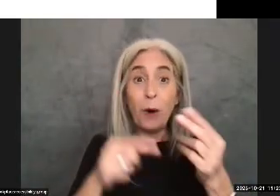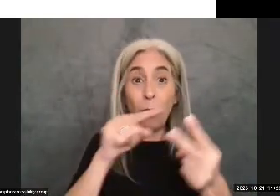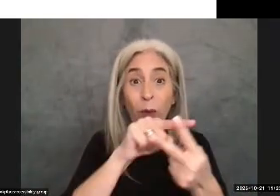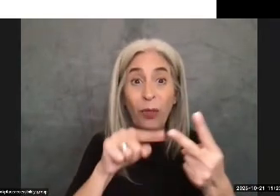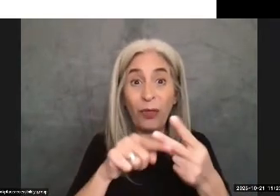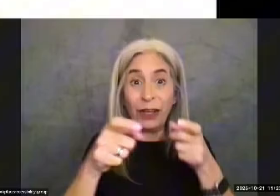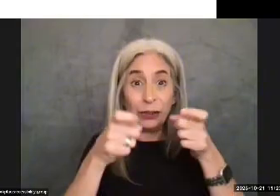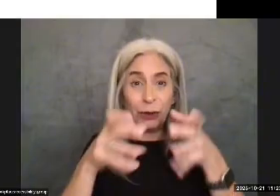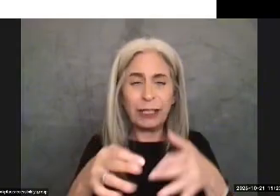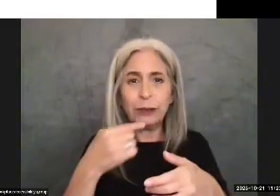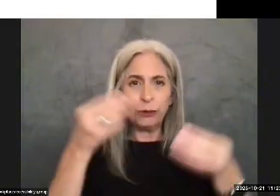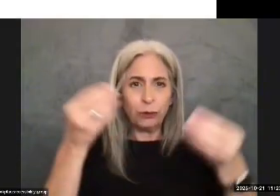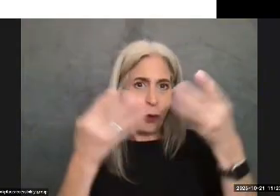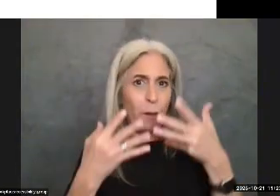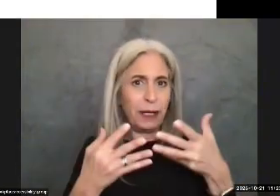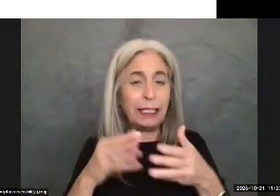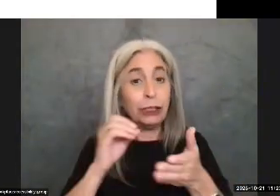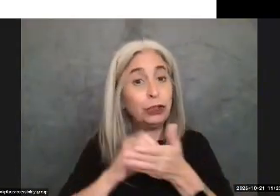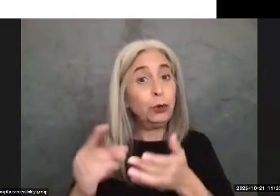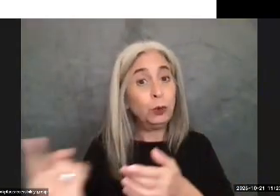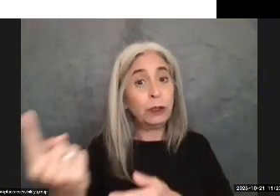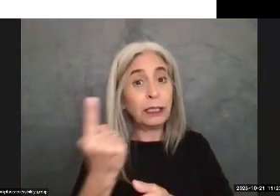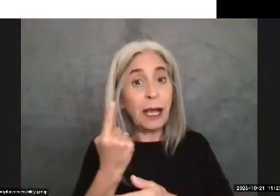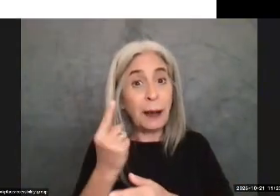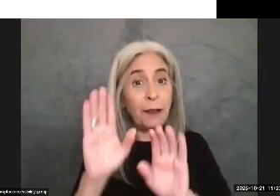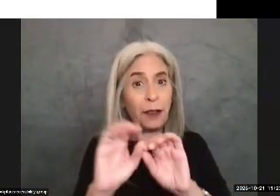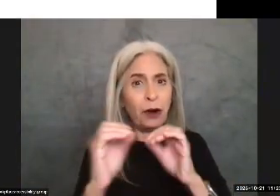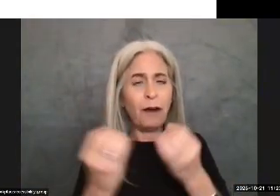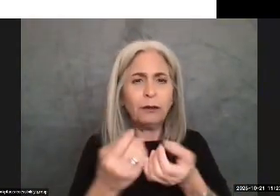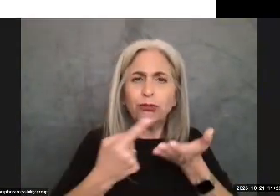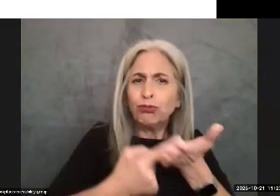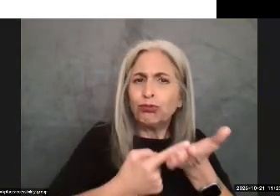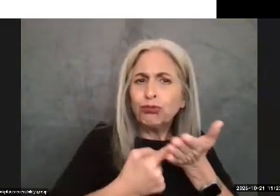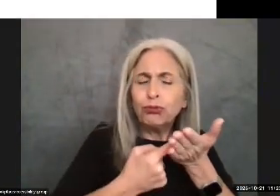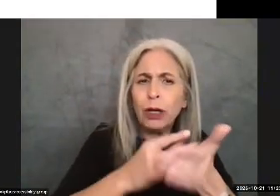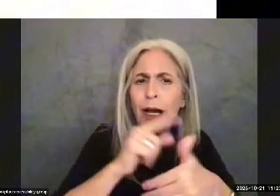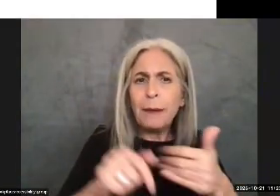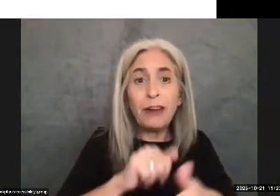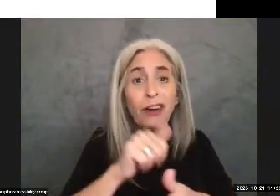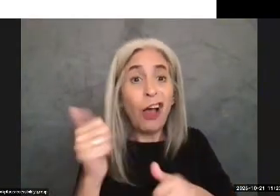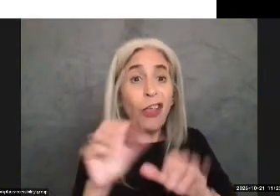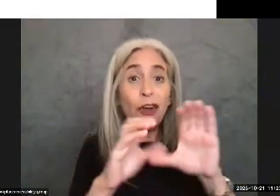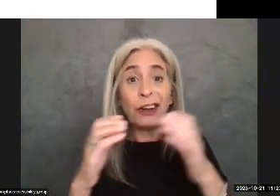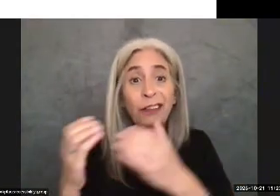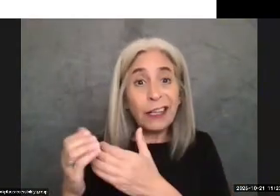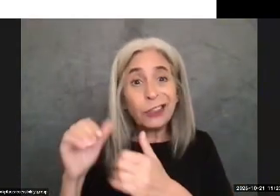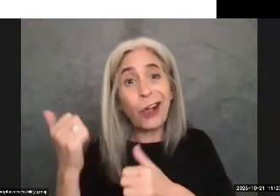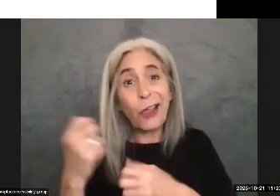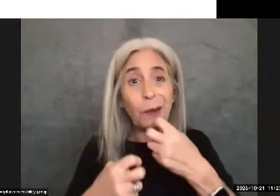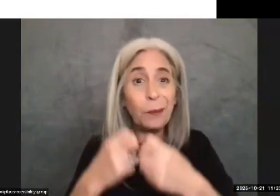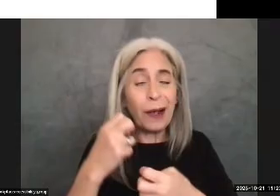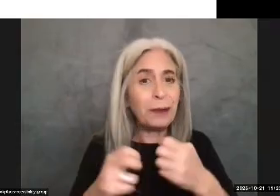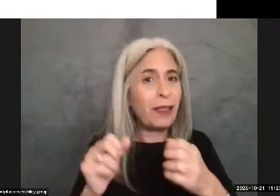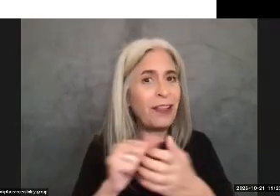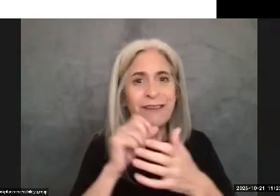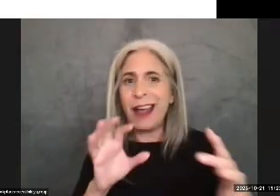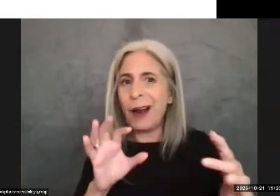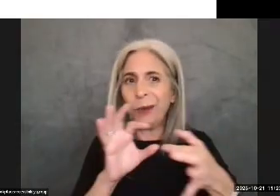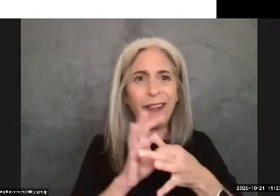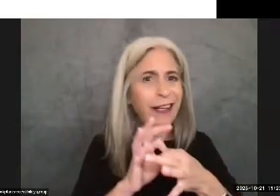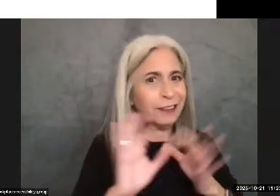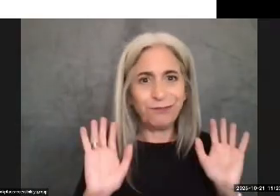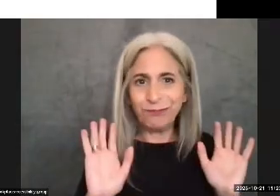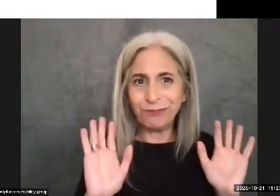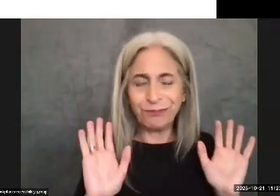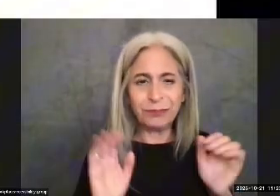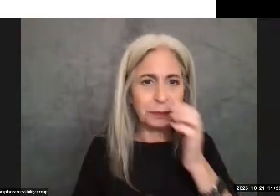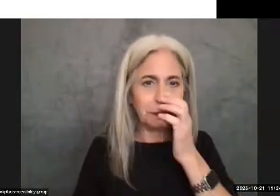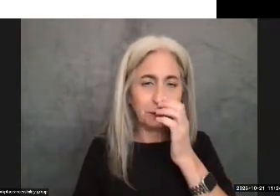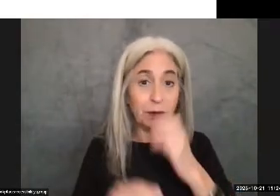Kathleen DeForest: Both directors also told me that students come into their offices to talk with them about other classes and issues that are completely unrelated.